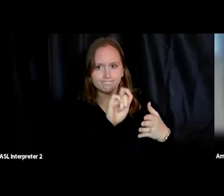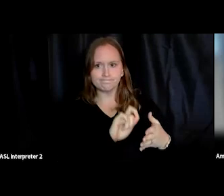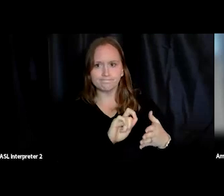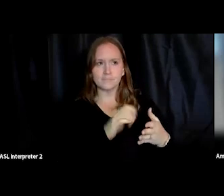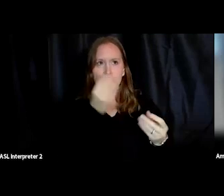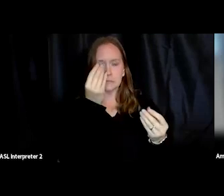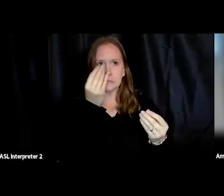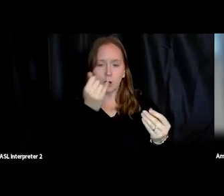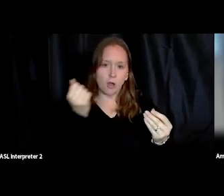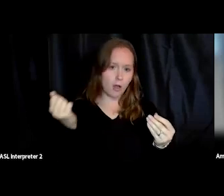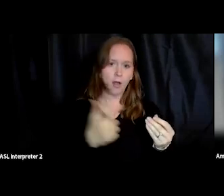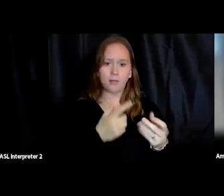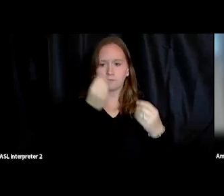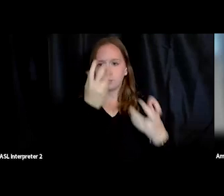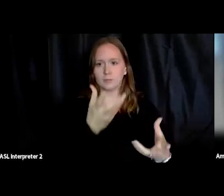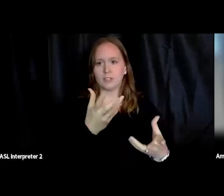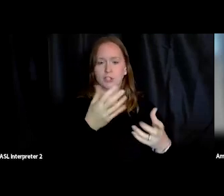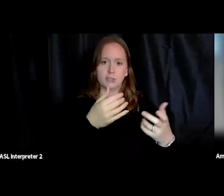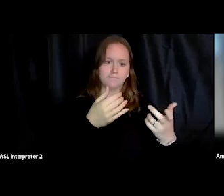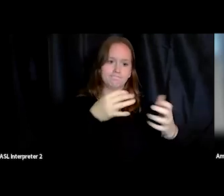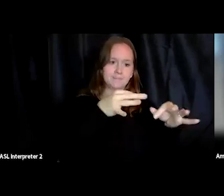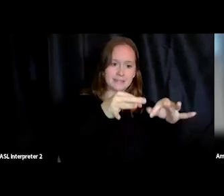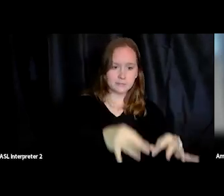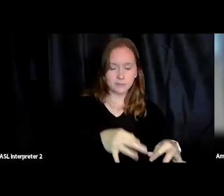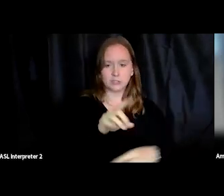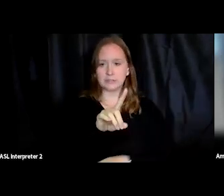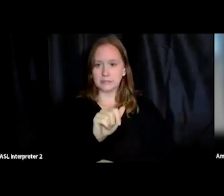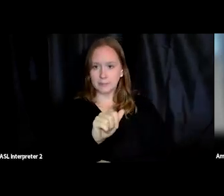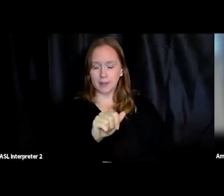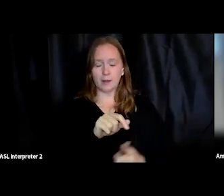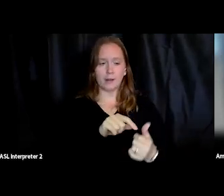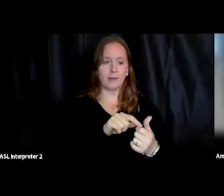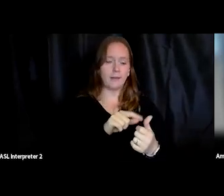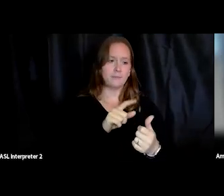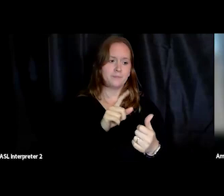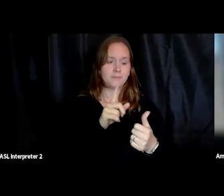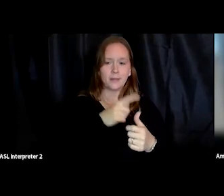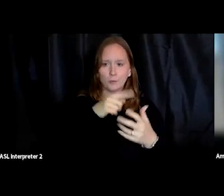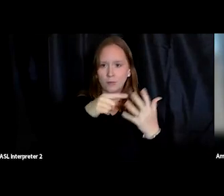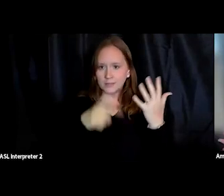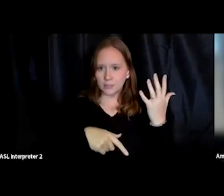as far as the definition of disability, the criteria to meet or equal mental health listing